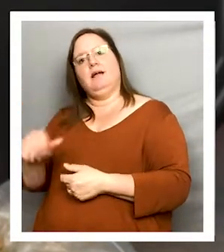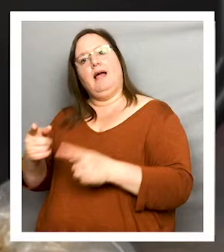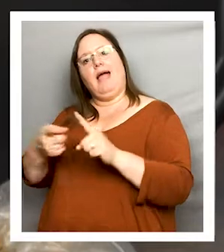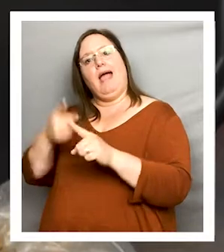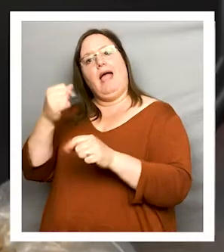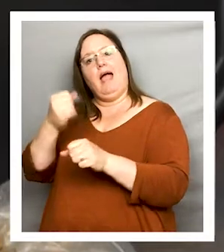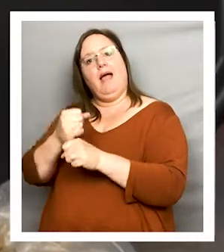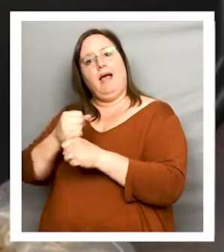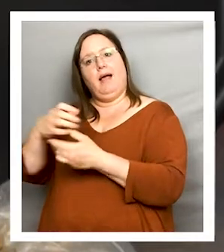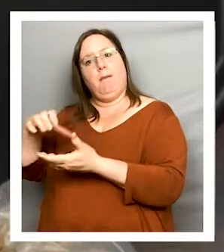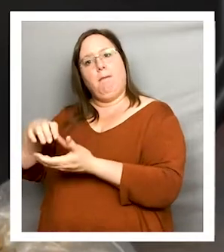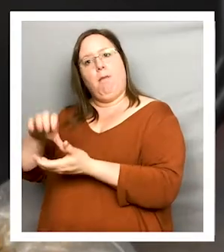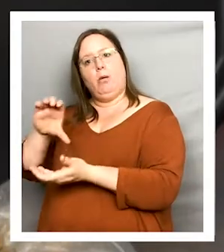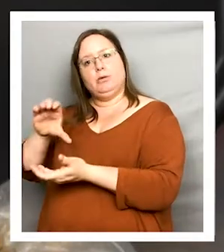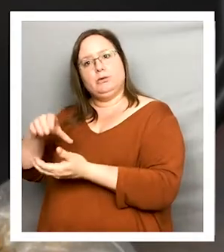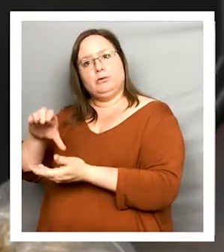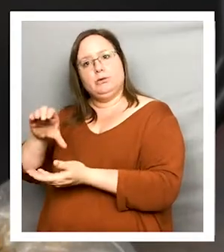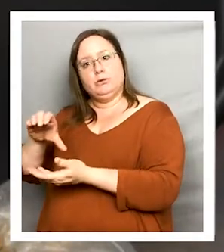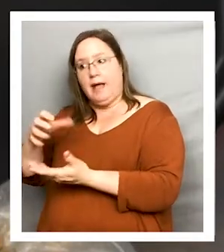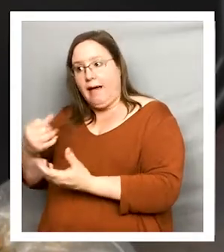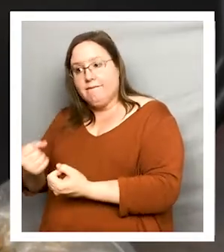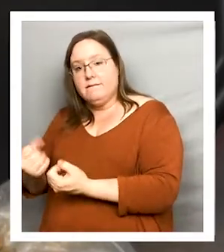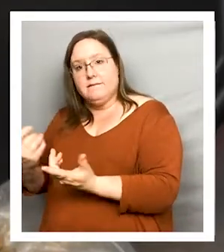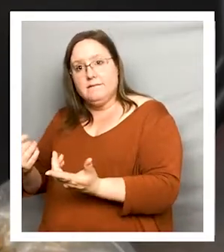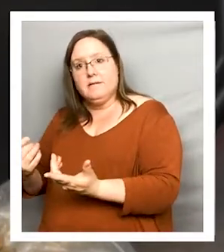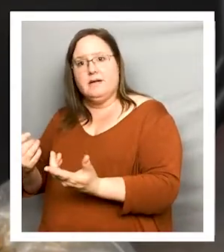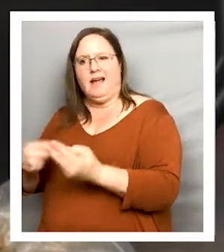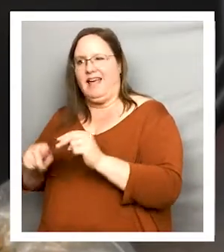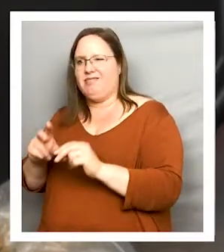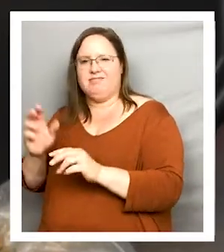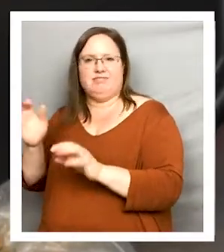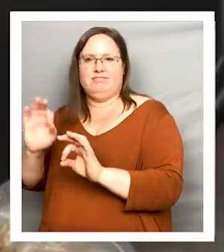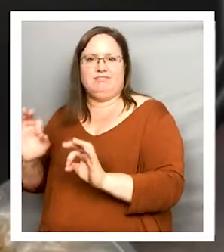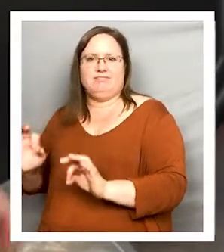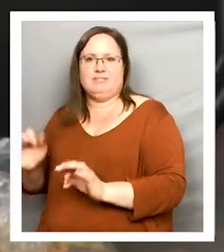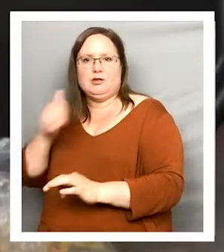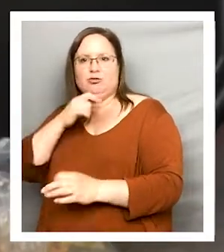little any any small small containers completely fine i